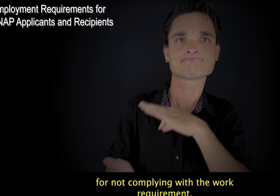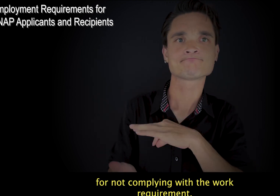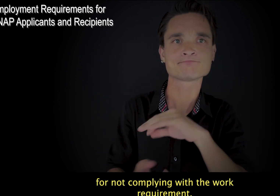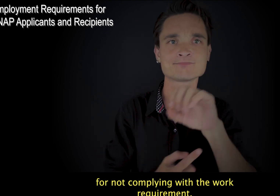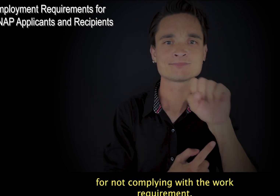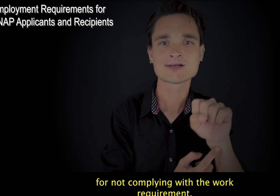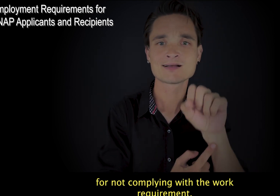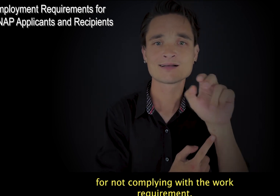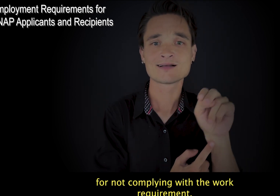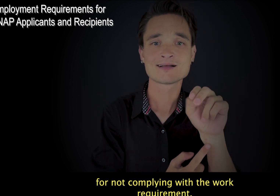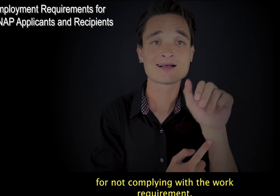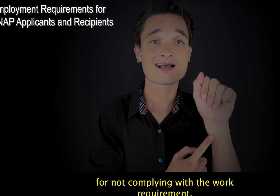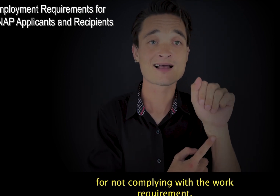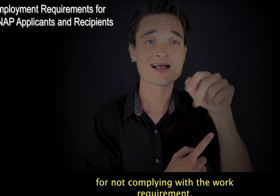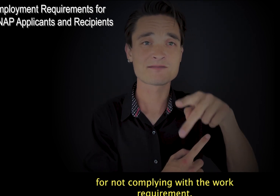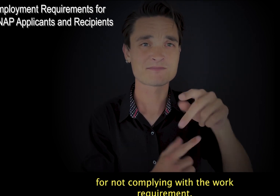for not complying with the work requirement.